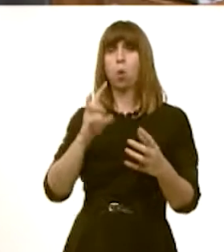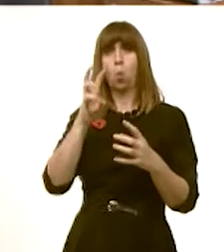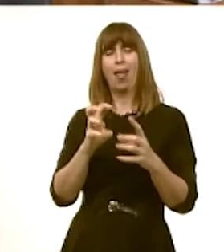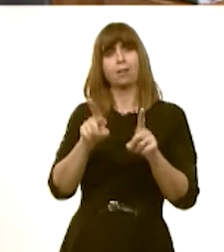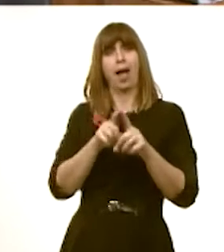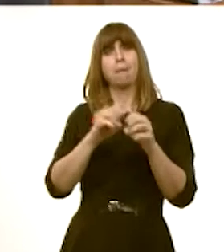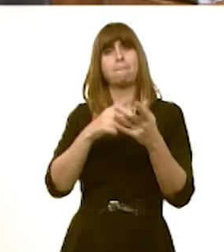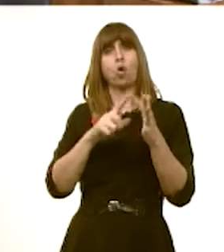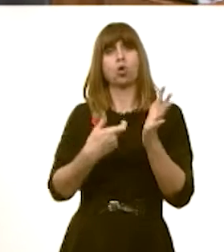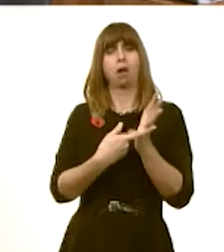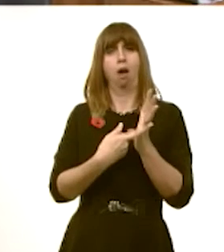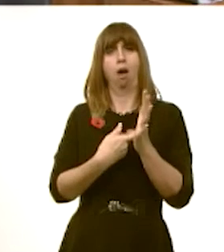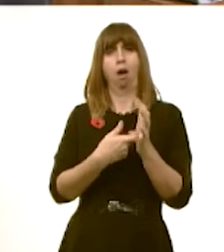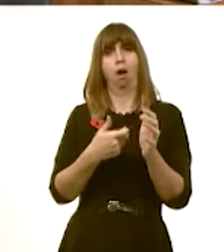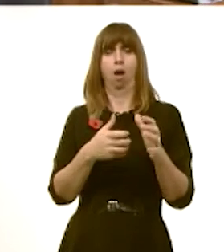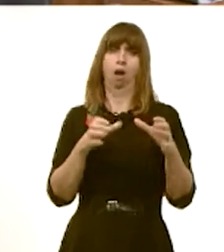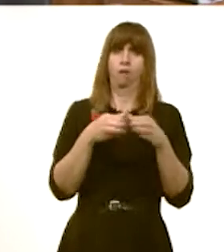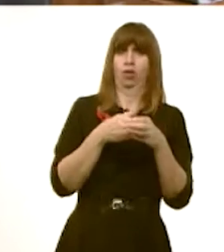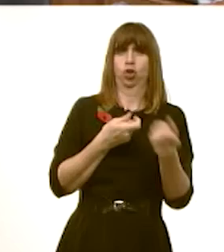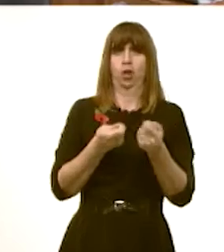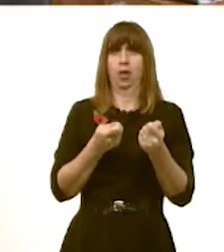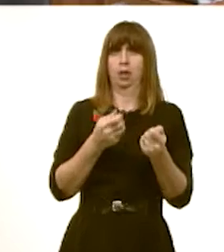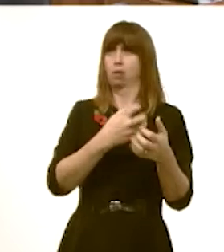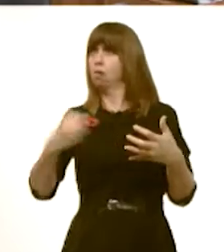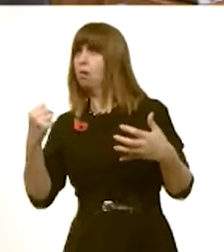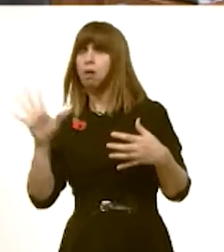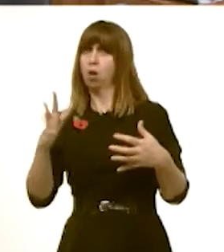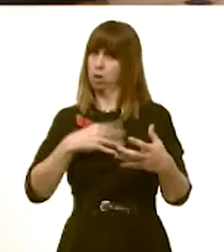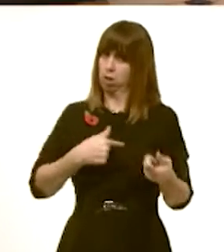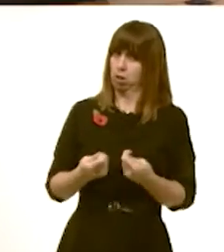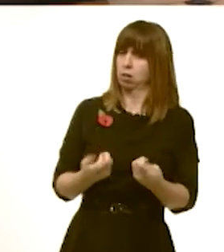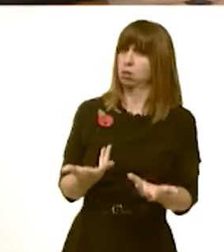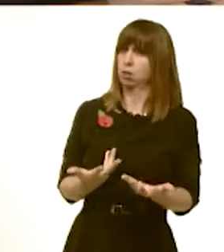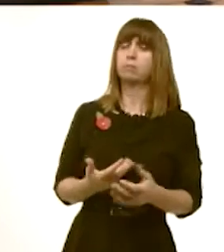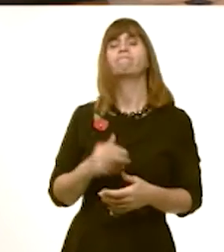Carwyn Jones: Well, yes, we have figures at the moment that indicate that Wales received